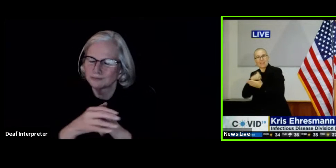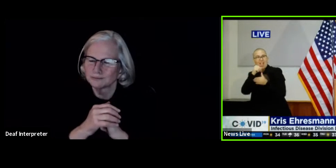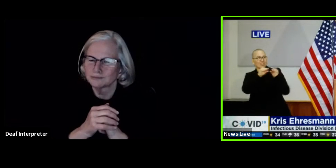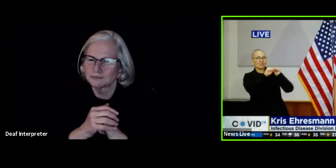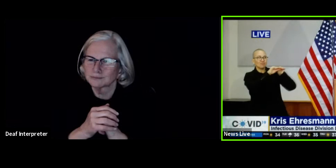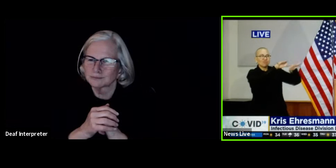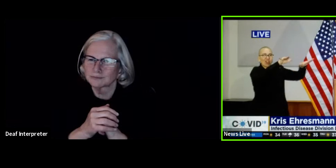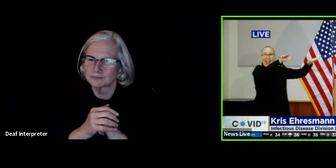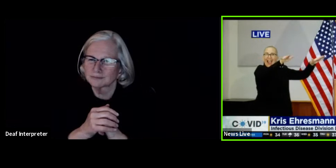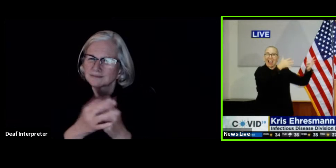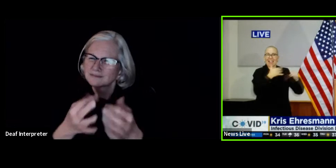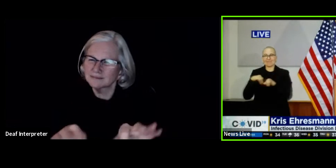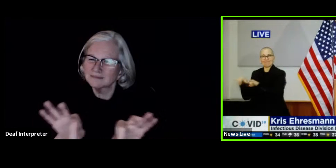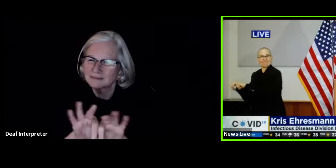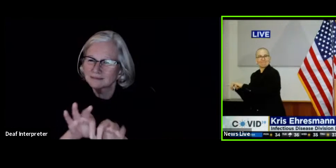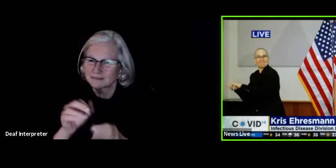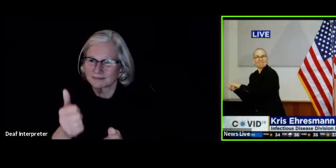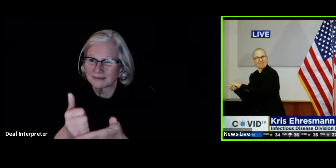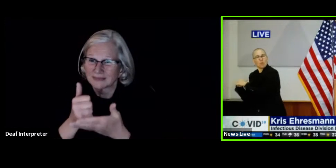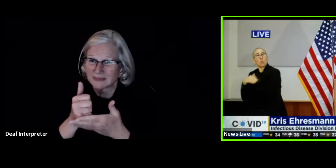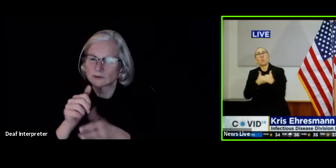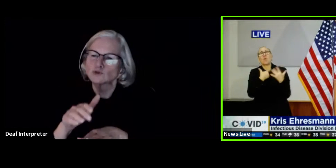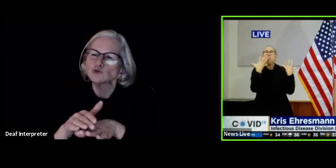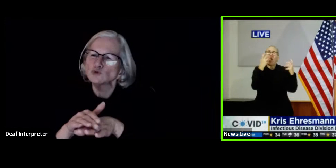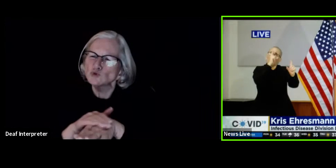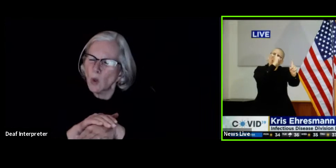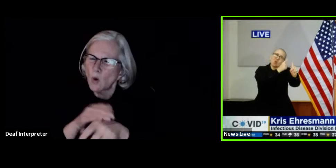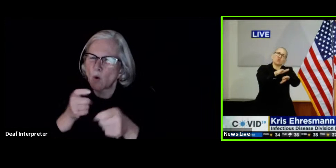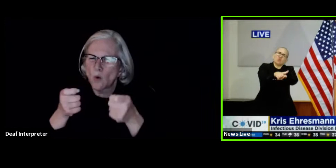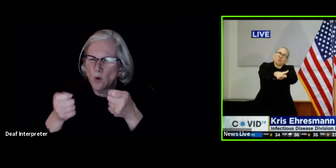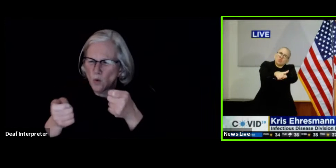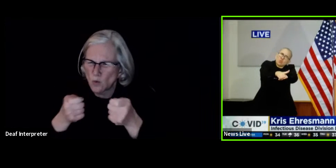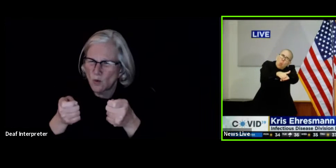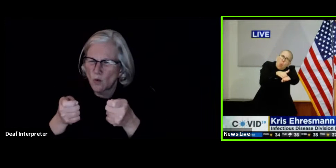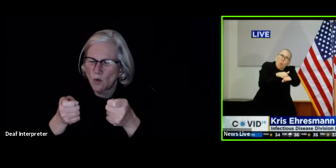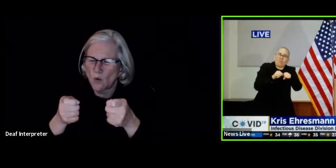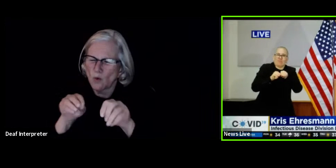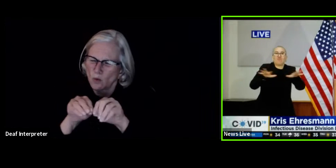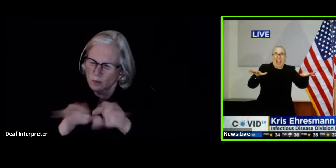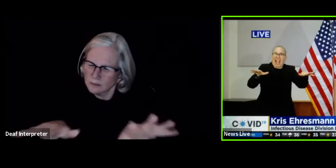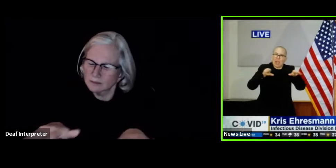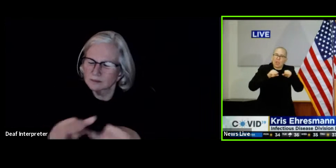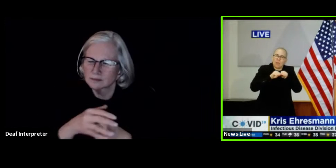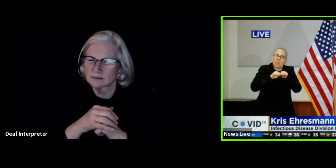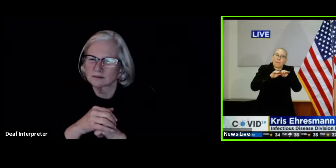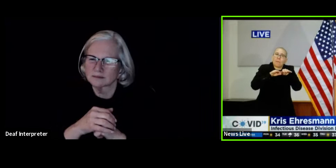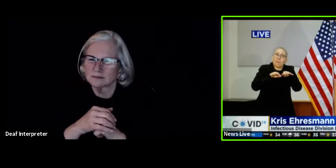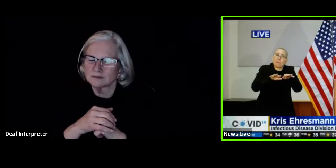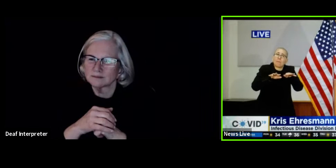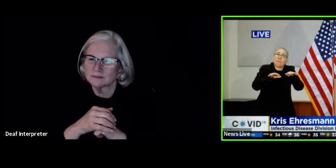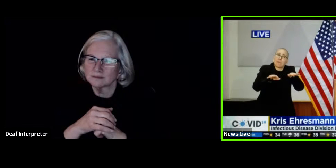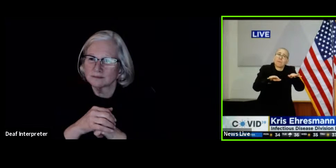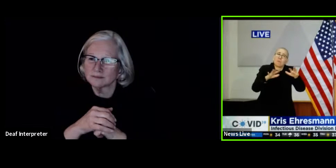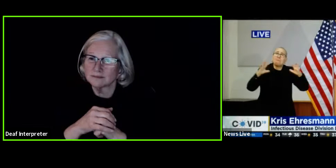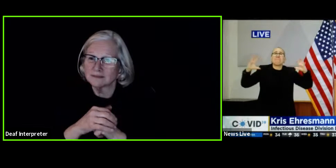TO SLOW DOWN THE SPREAD OF COVID IN MINNESOTA. AND TO GET OURSELVES BACK ON TRACK.